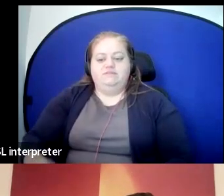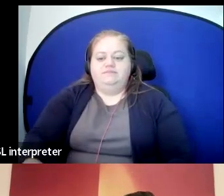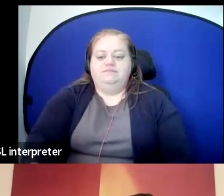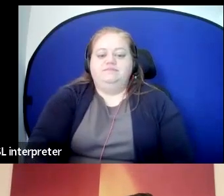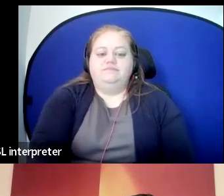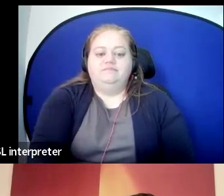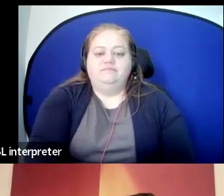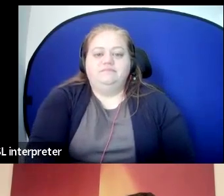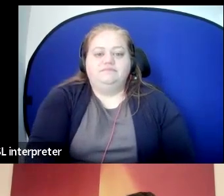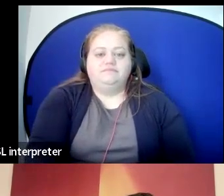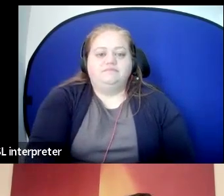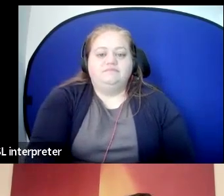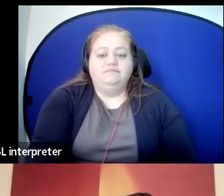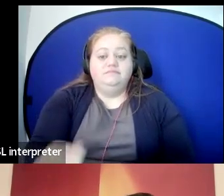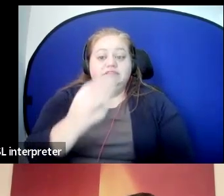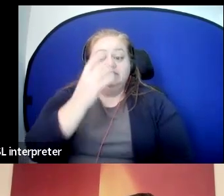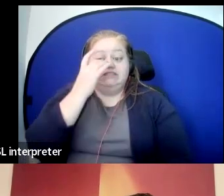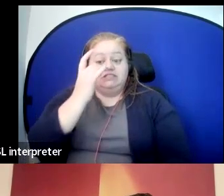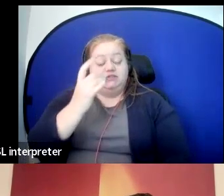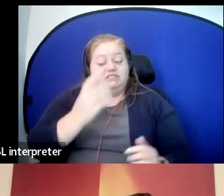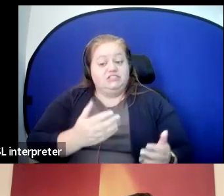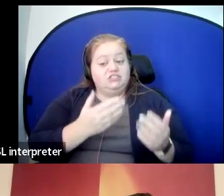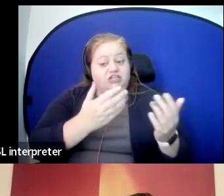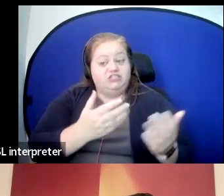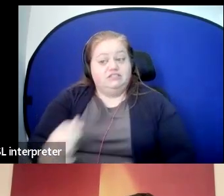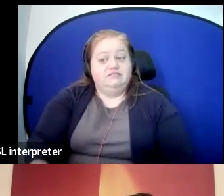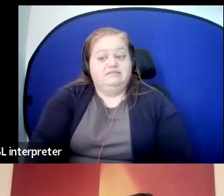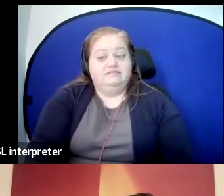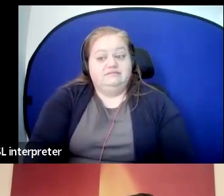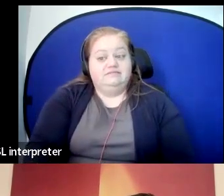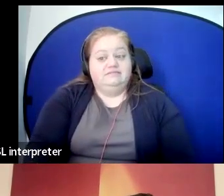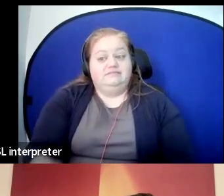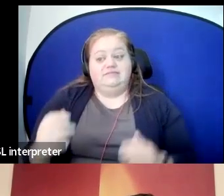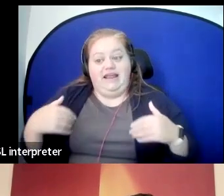That's a very interesting suggestion. We haven't thought about this.